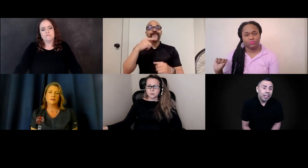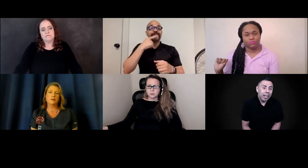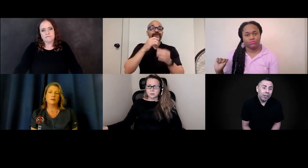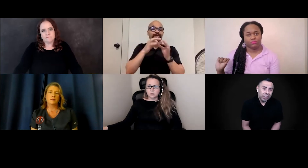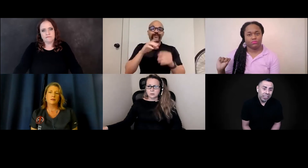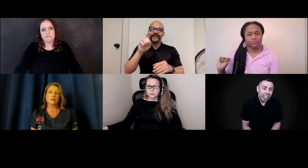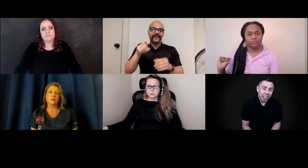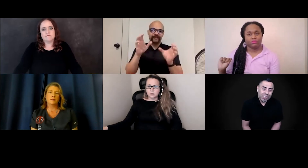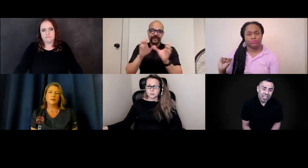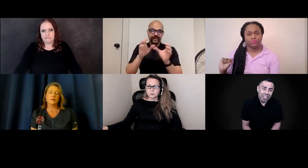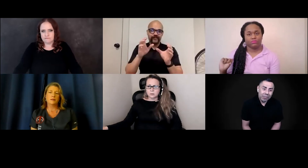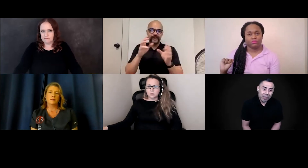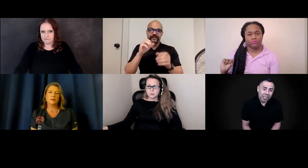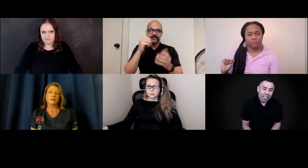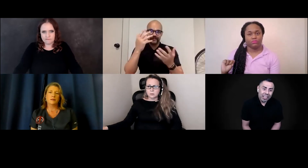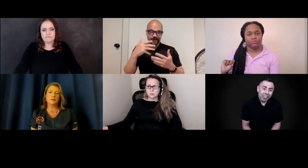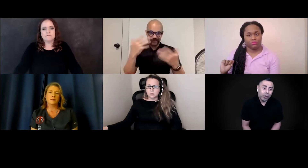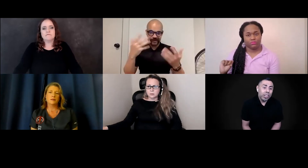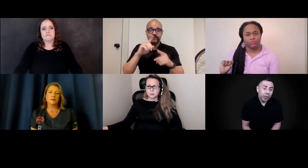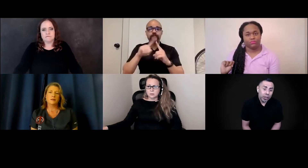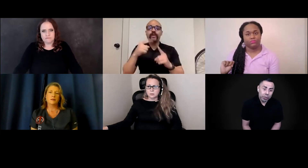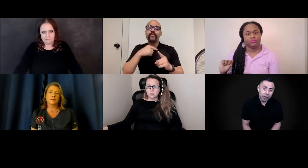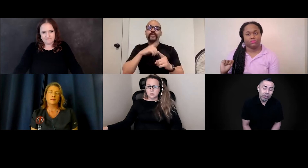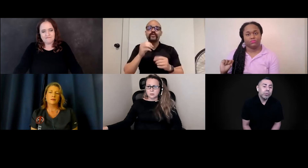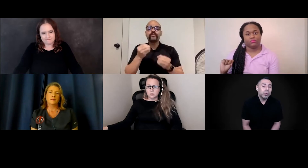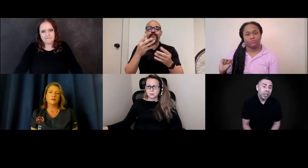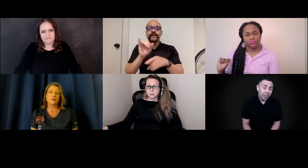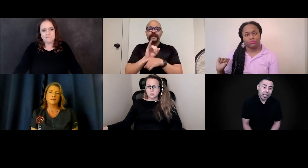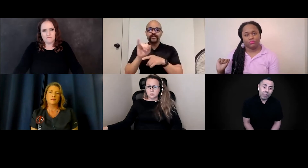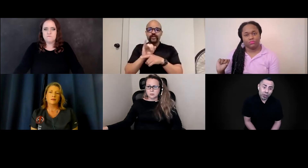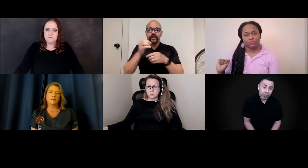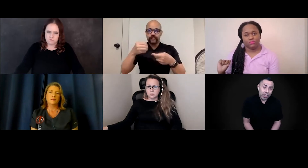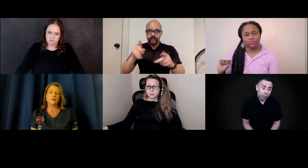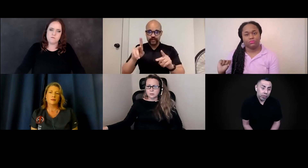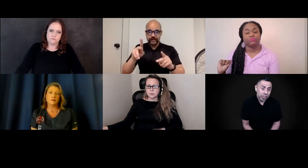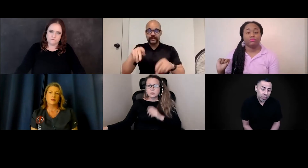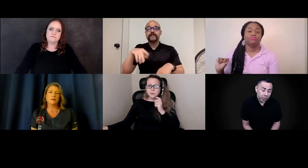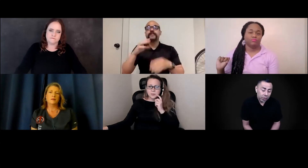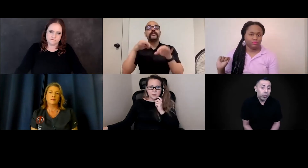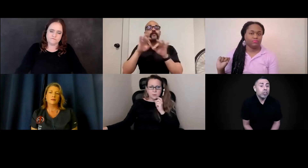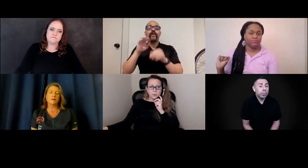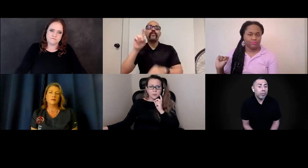And really I'd have to say for hearing interpreters, we have to have certified interpreters here.